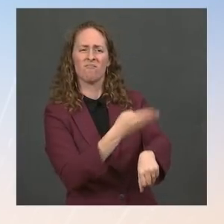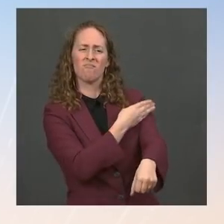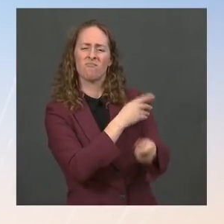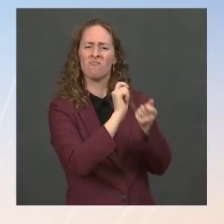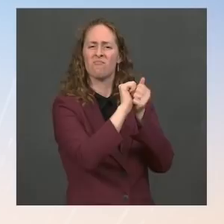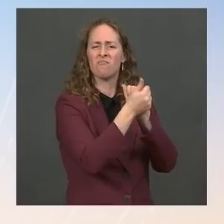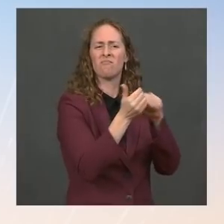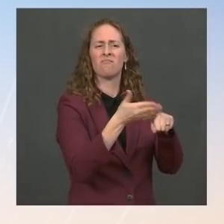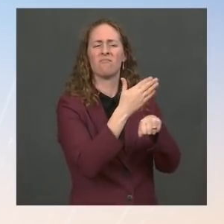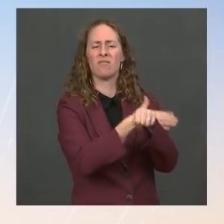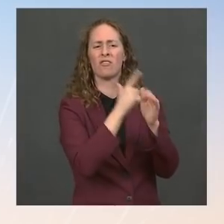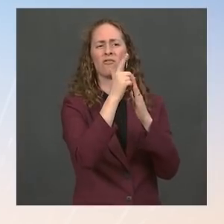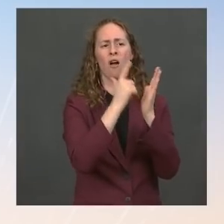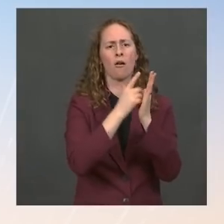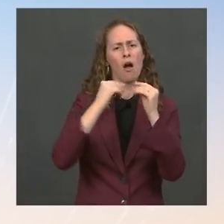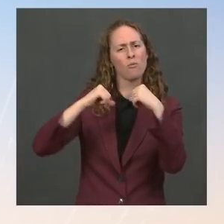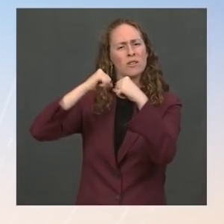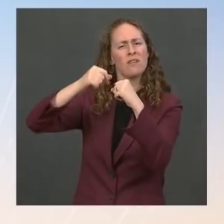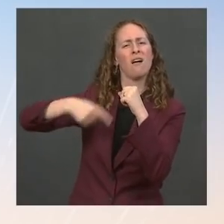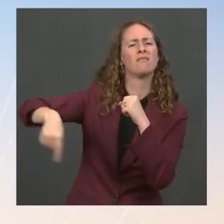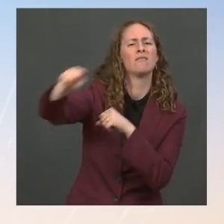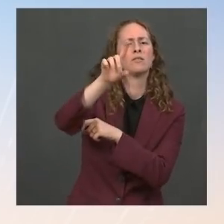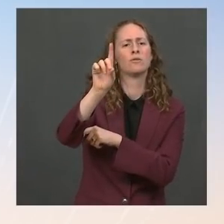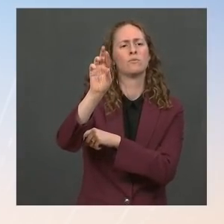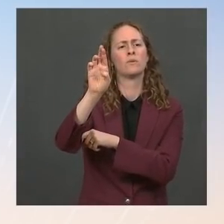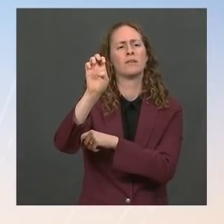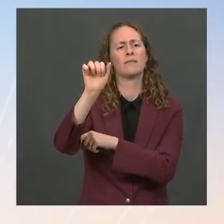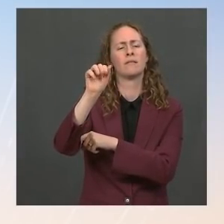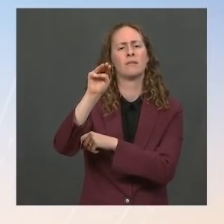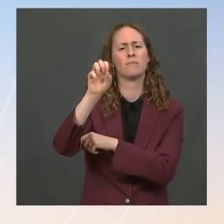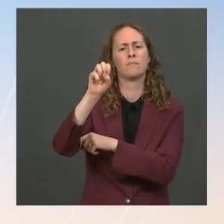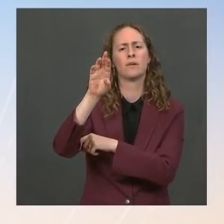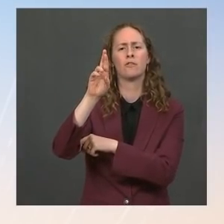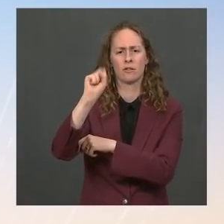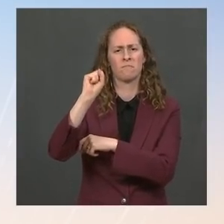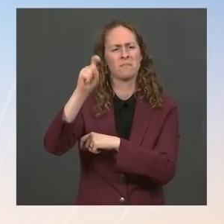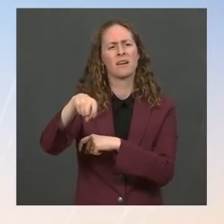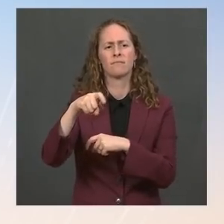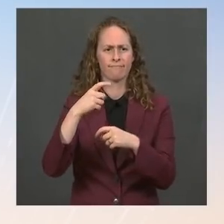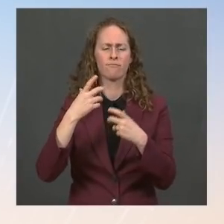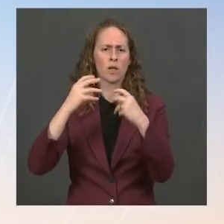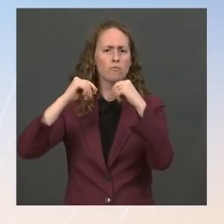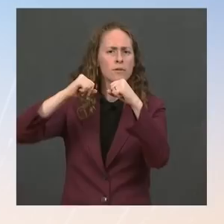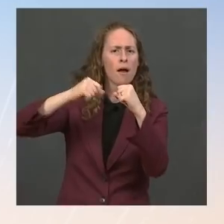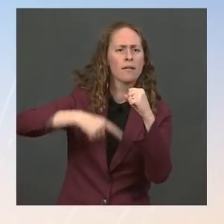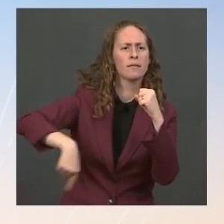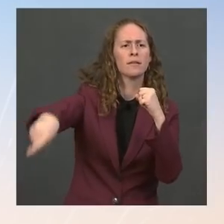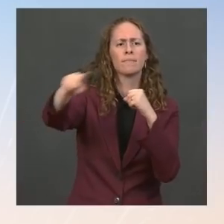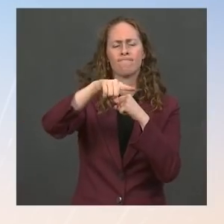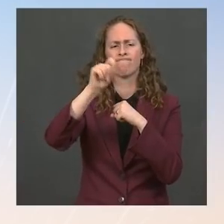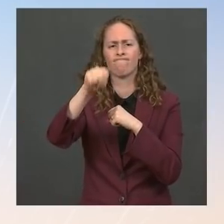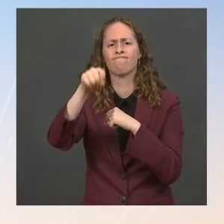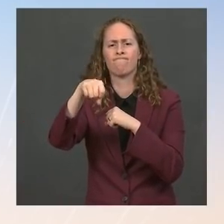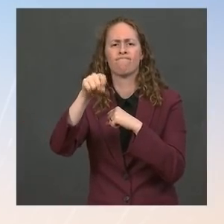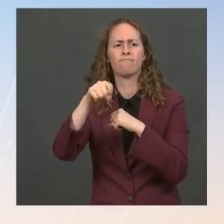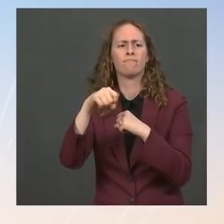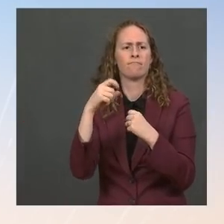And so, the President supports those efforts and certainly he has long stated his support for immigration being a part of reconciliation.